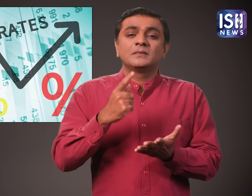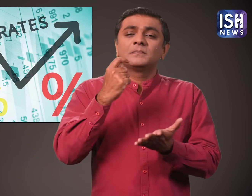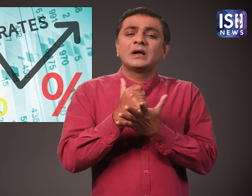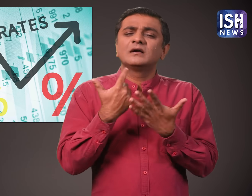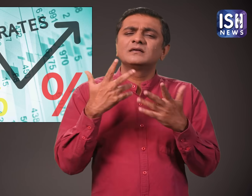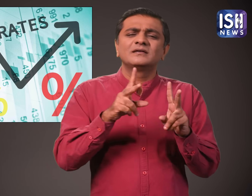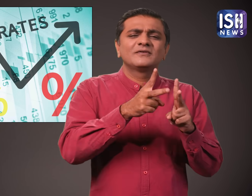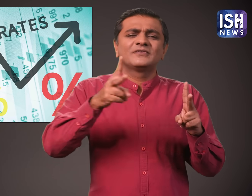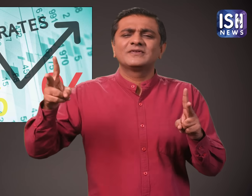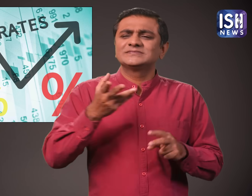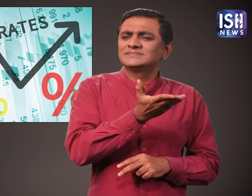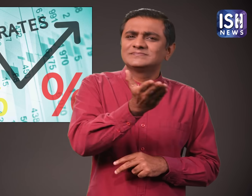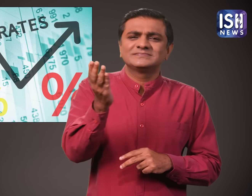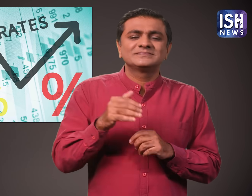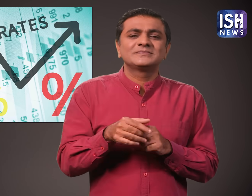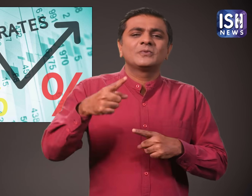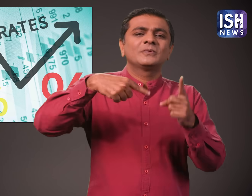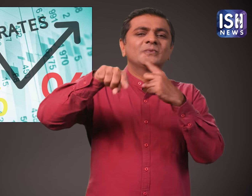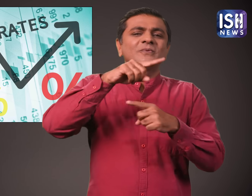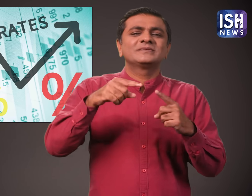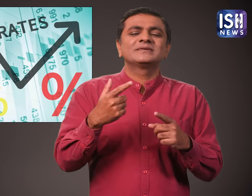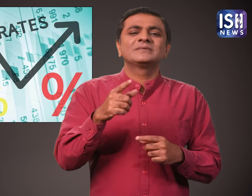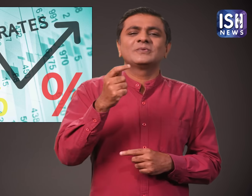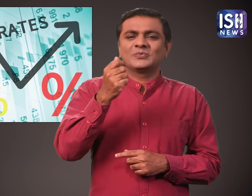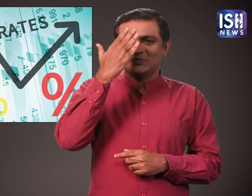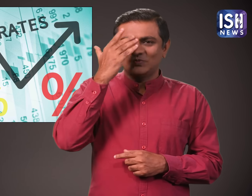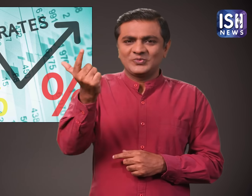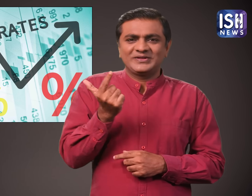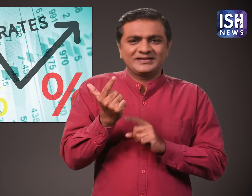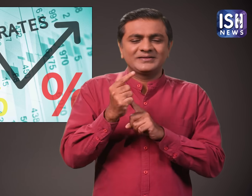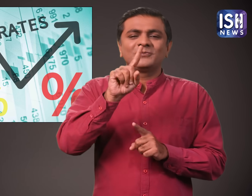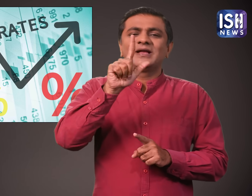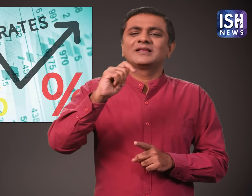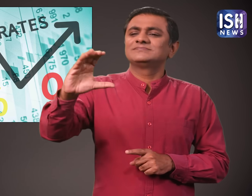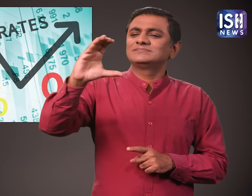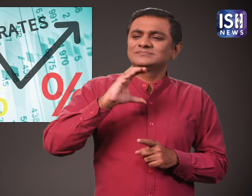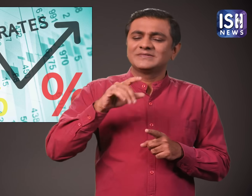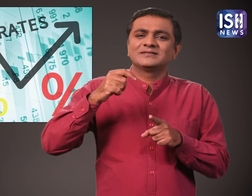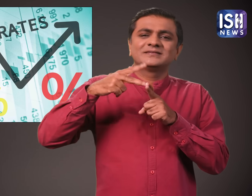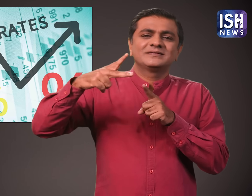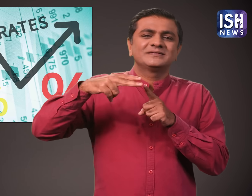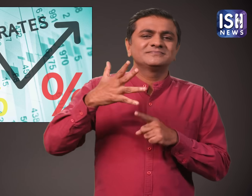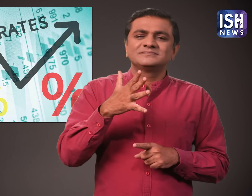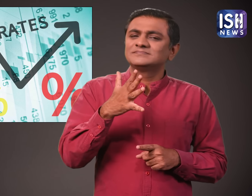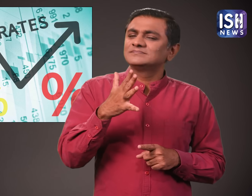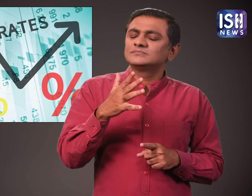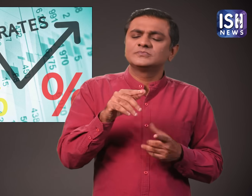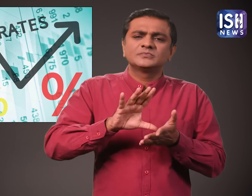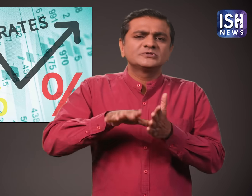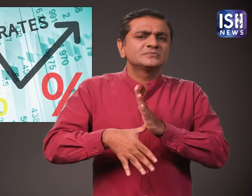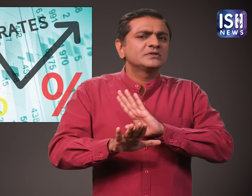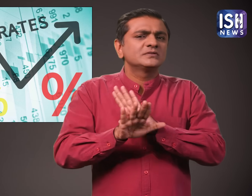If you take a 1 lakh loan from any bank, you don’t just repay that amount.